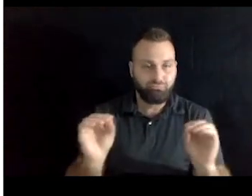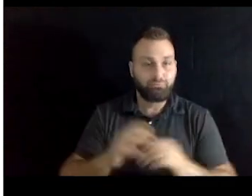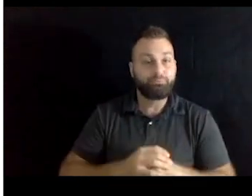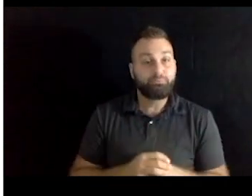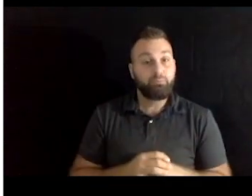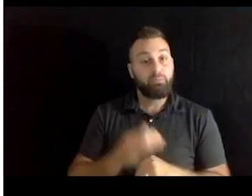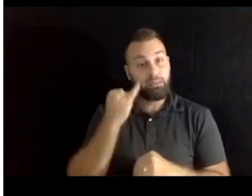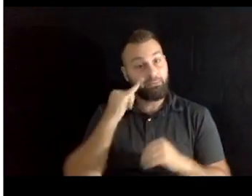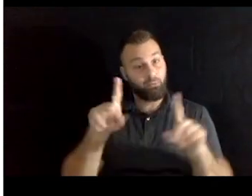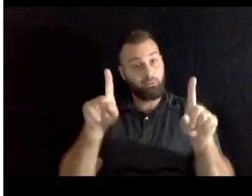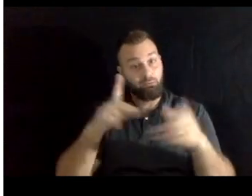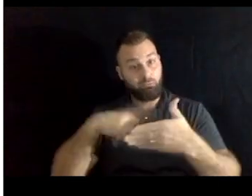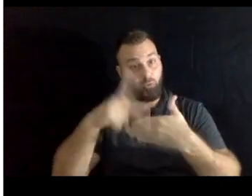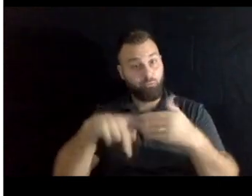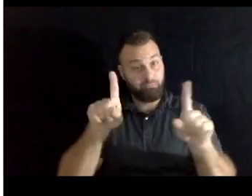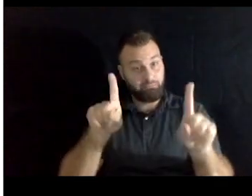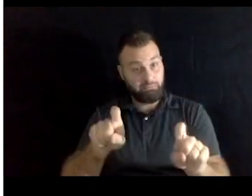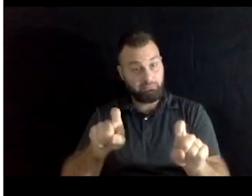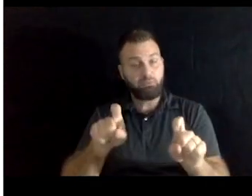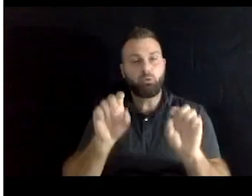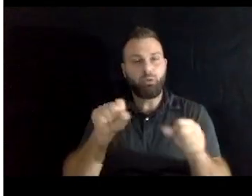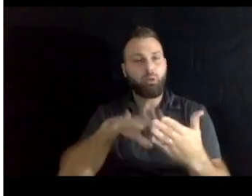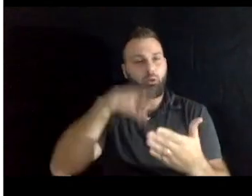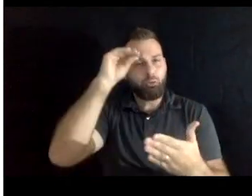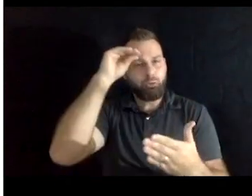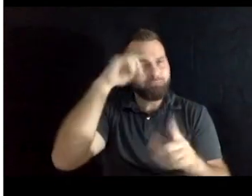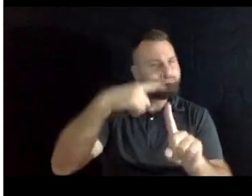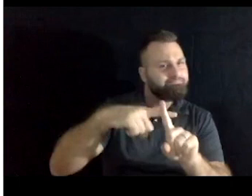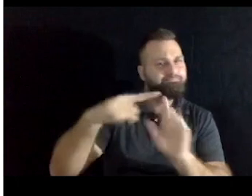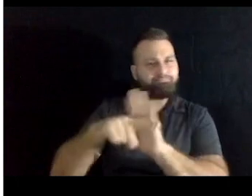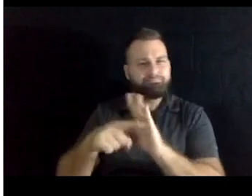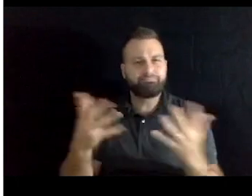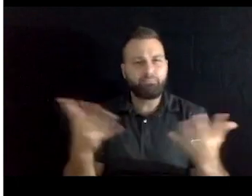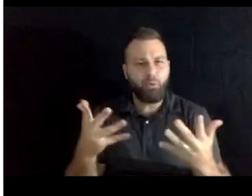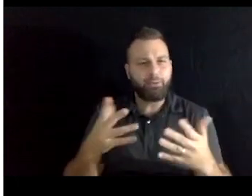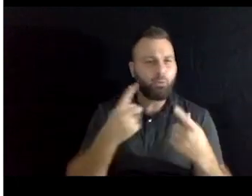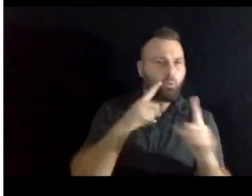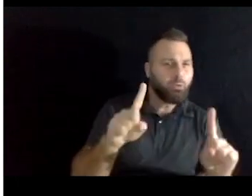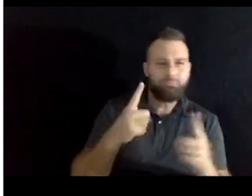you can learn these types of things, but also allows you to avoid policy mistakes.